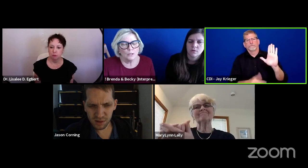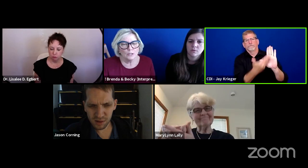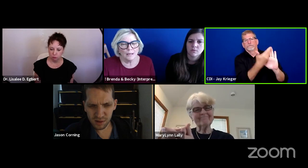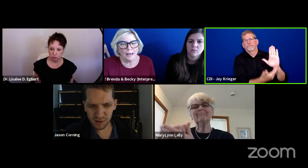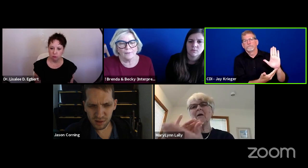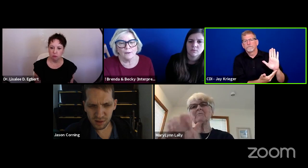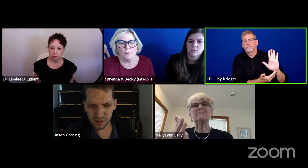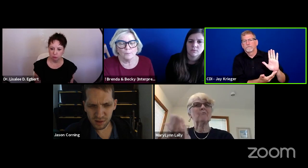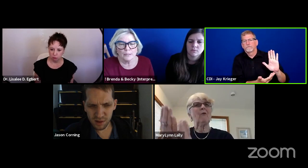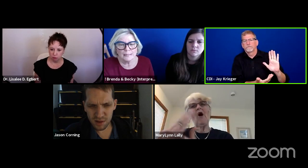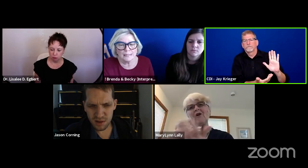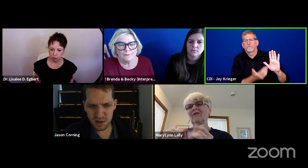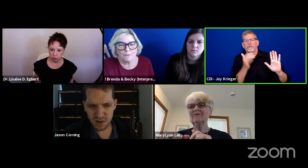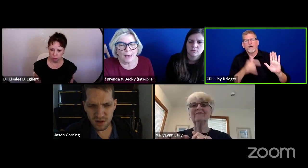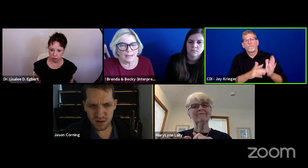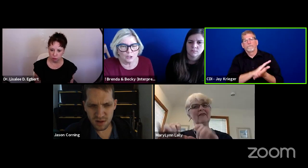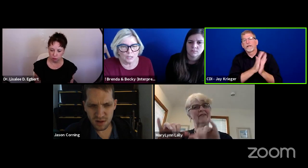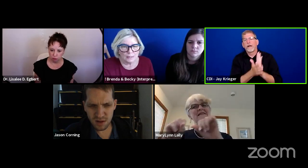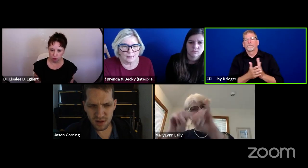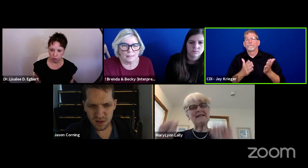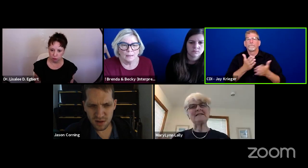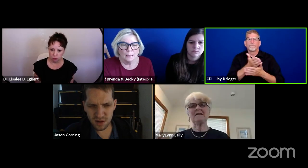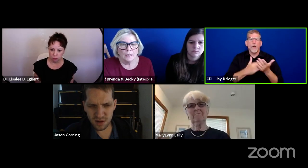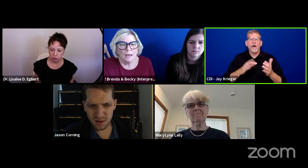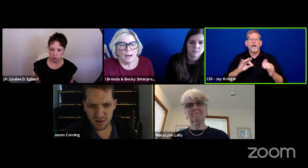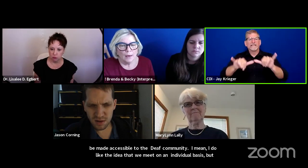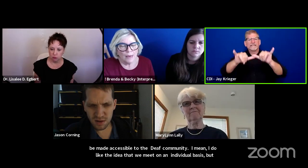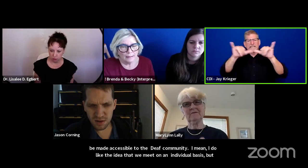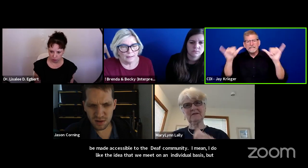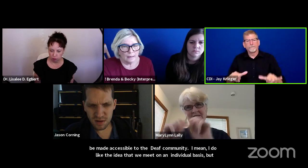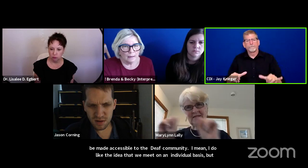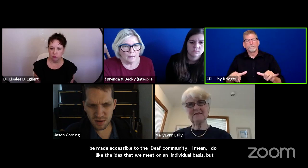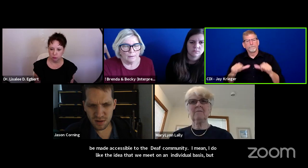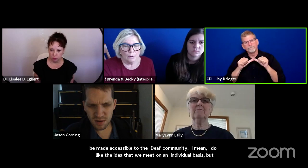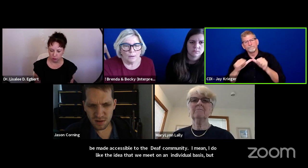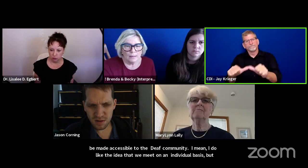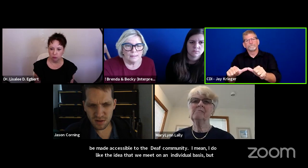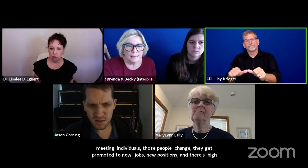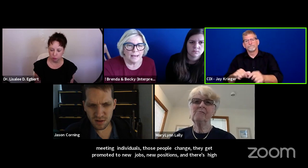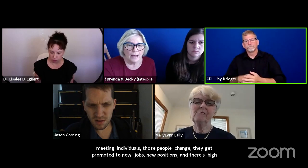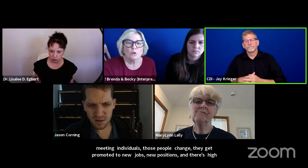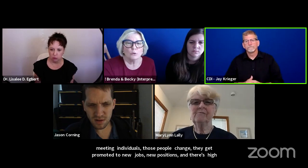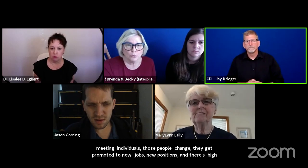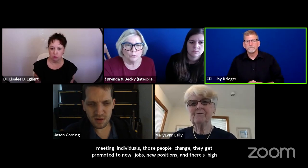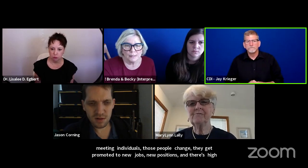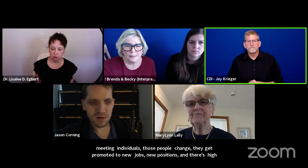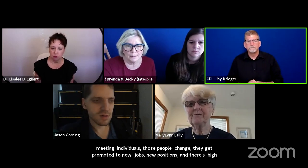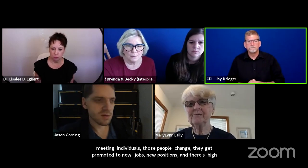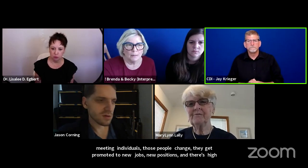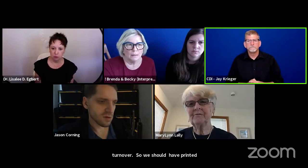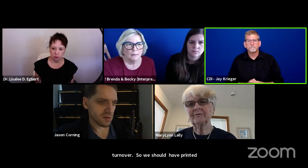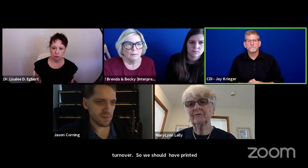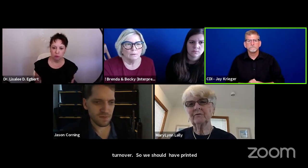So we should have printed fact sheets that is sent out through the system.